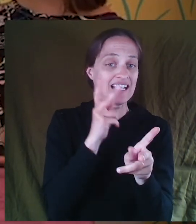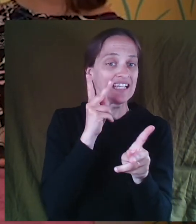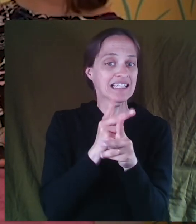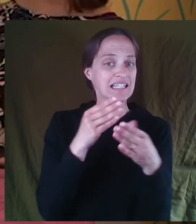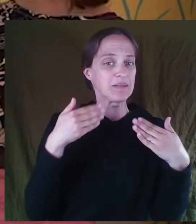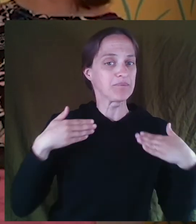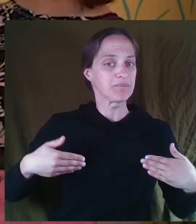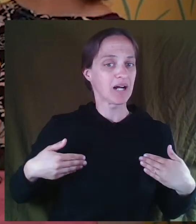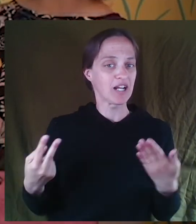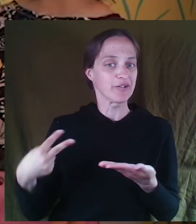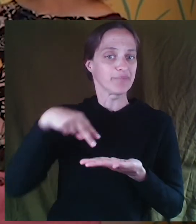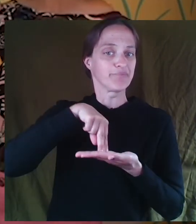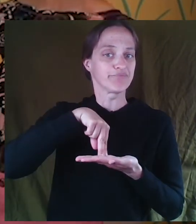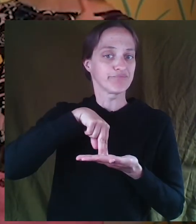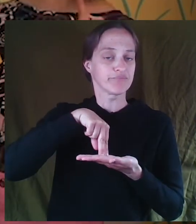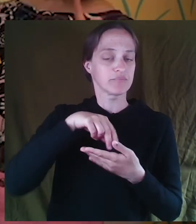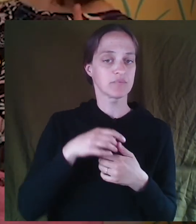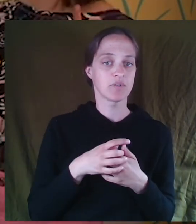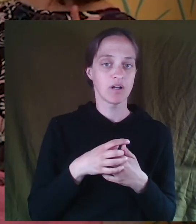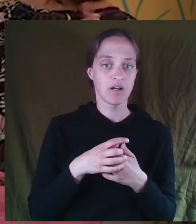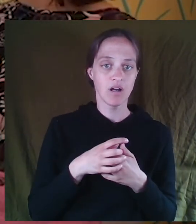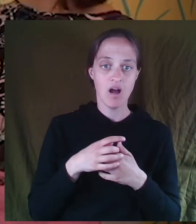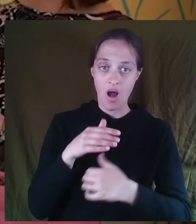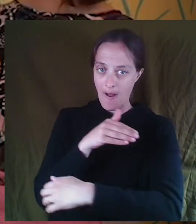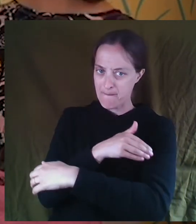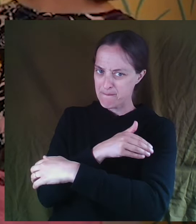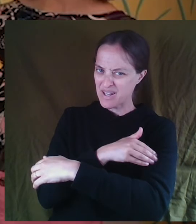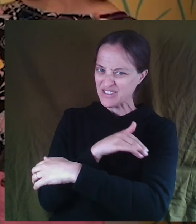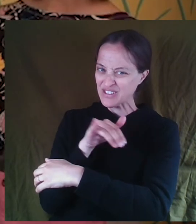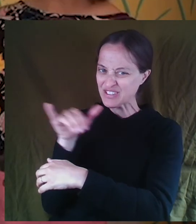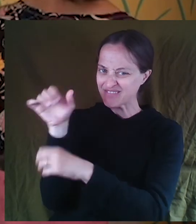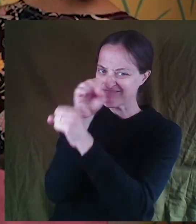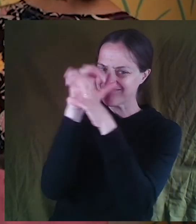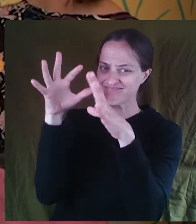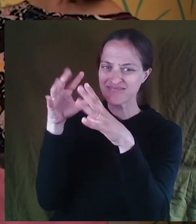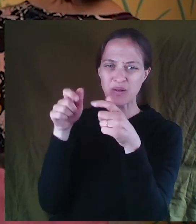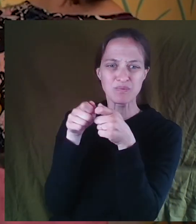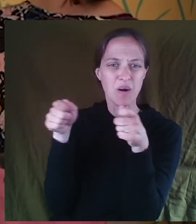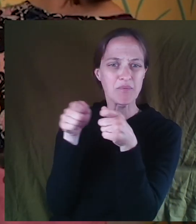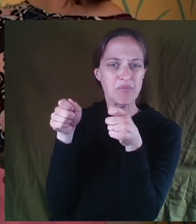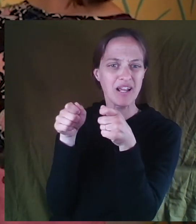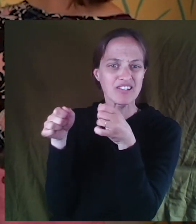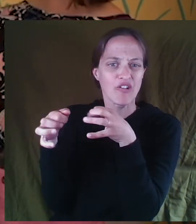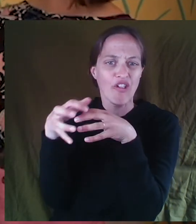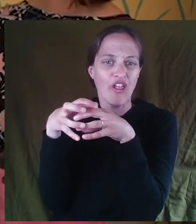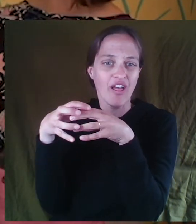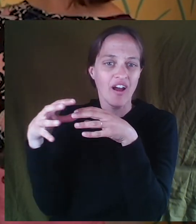Bones help hold your body upright. Muscles are like bundles of stretchy rubber bands